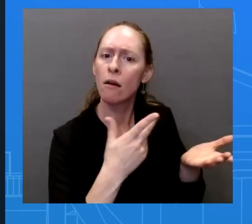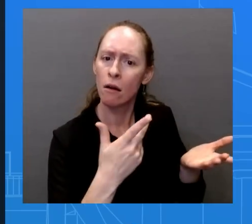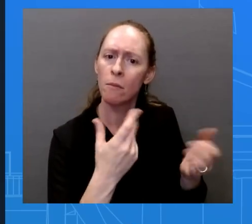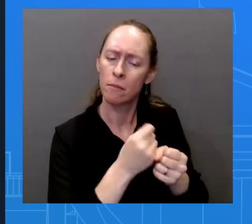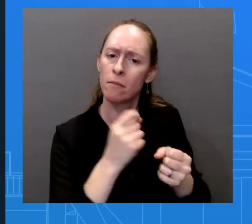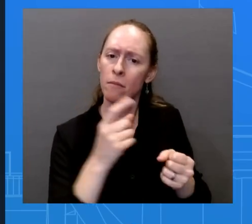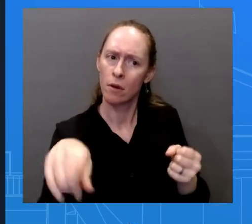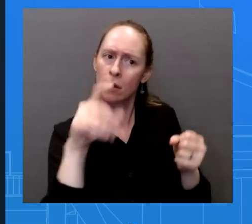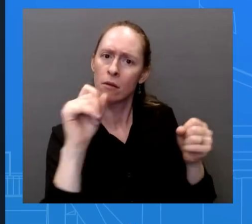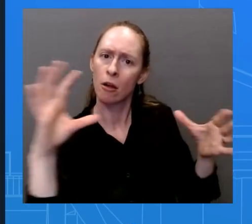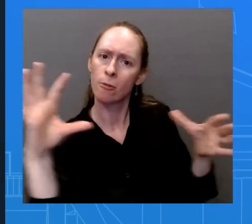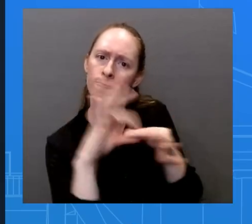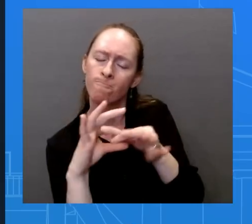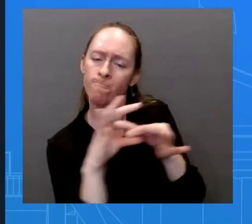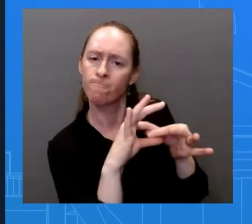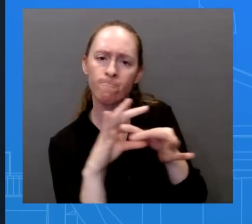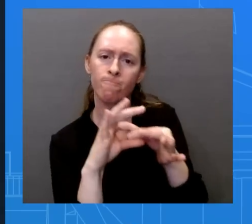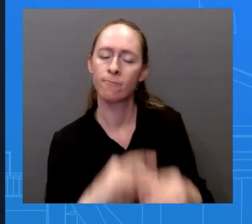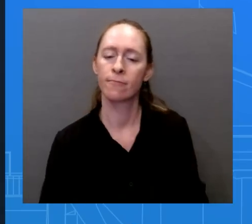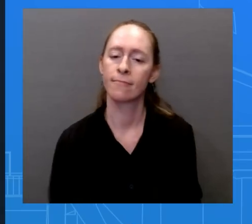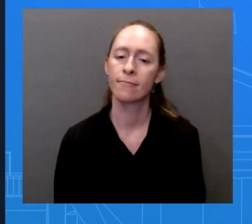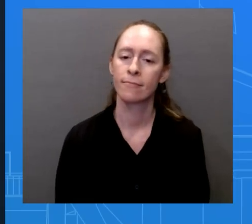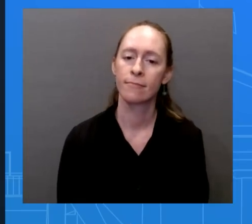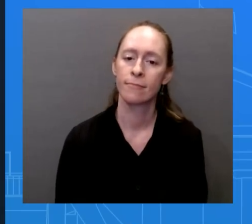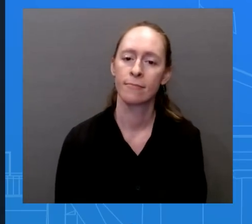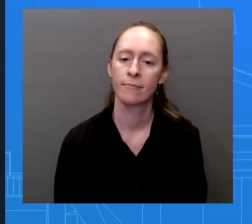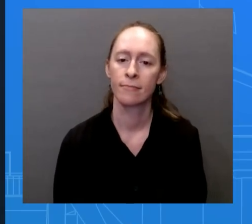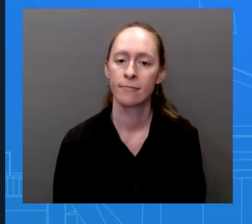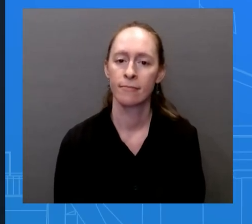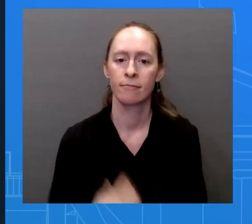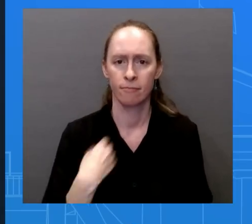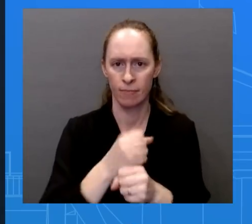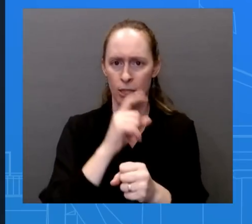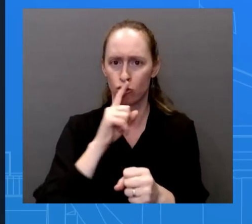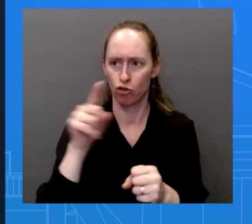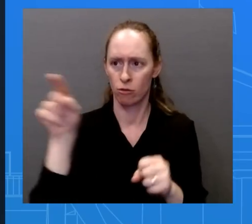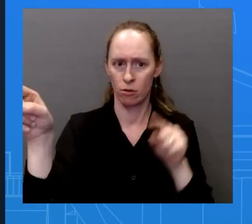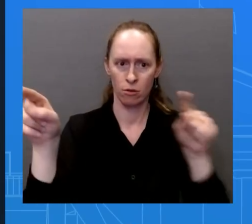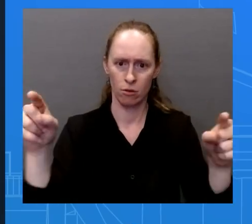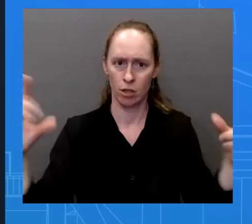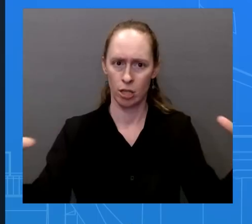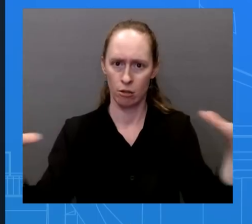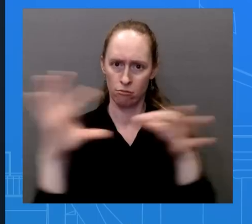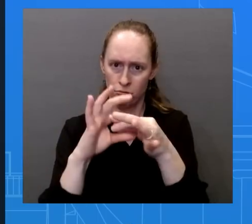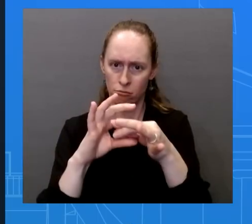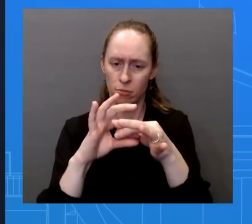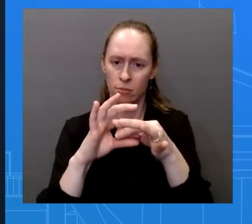to ensure that the parties stay at the table negotiation in good faith and continue to put the work necessary